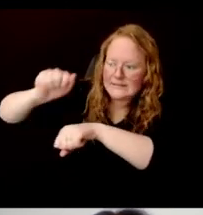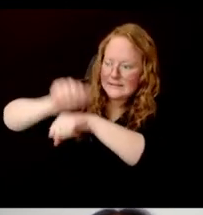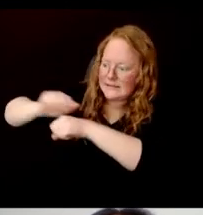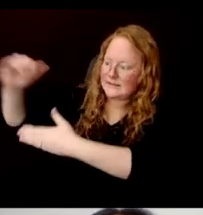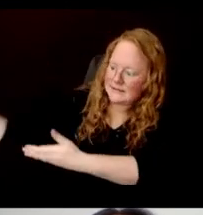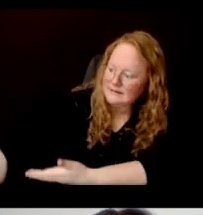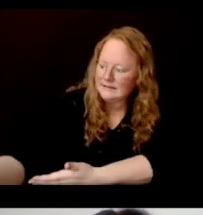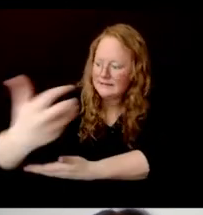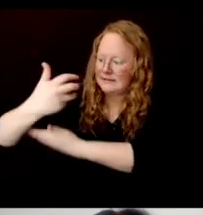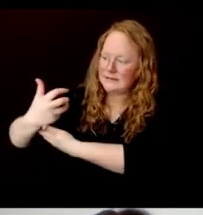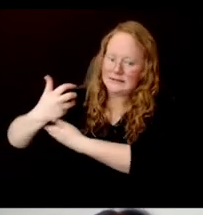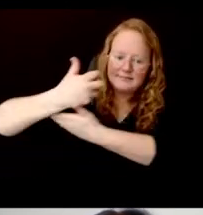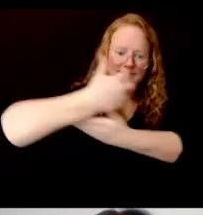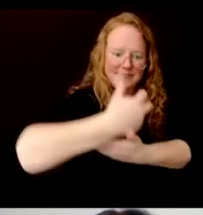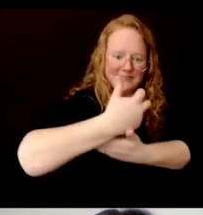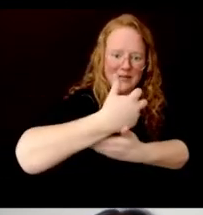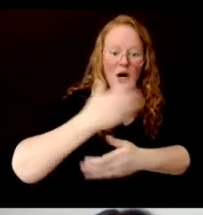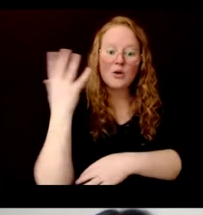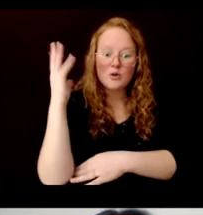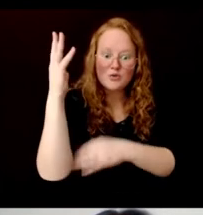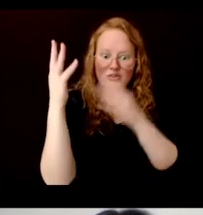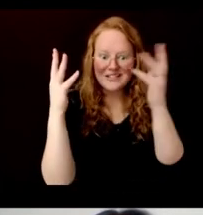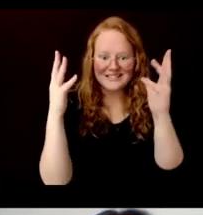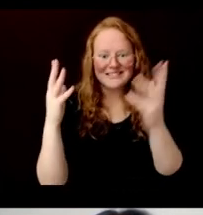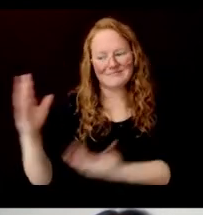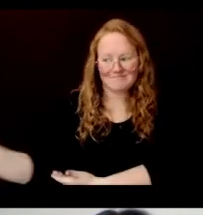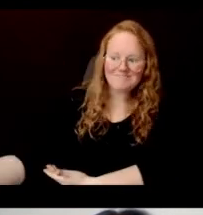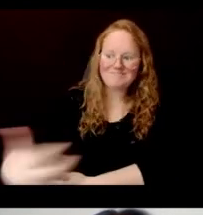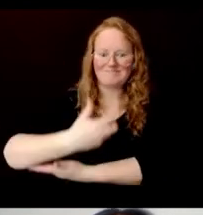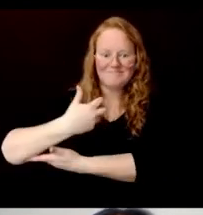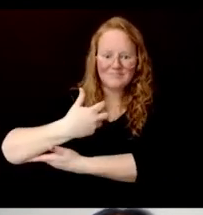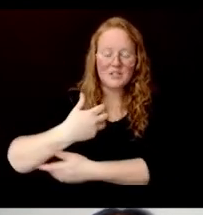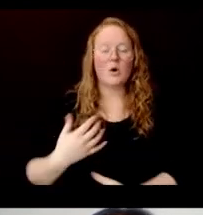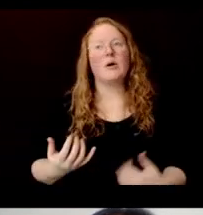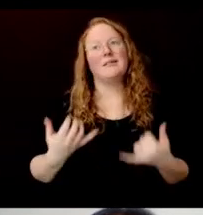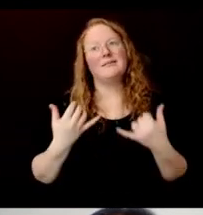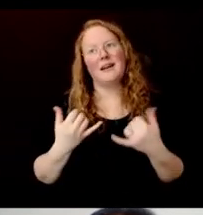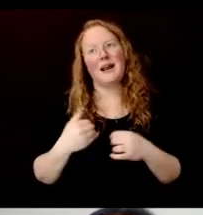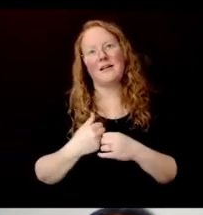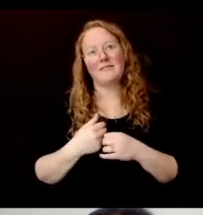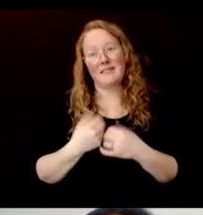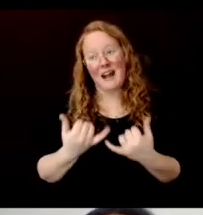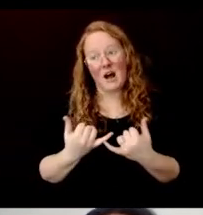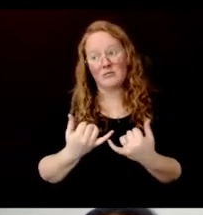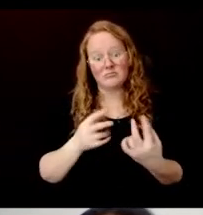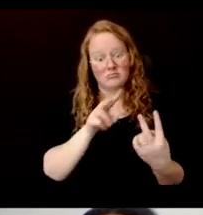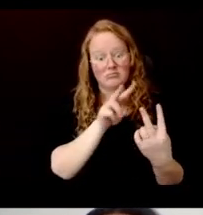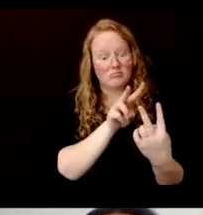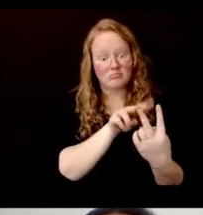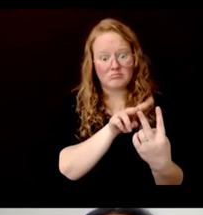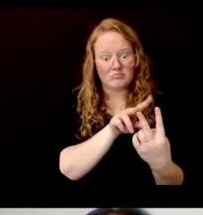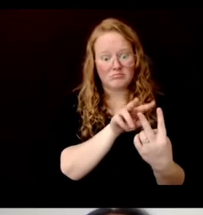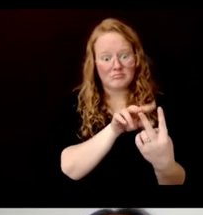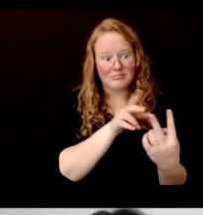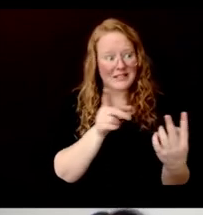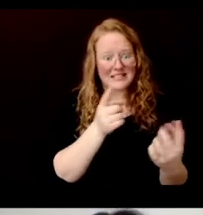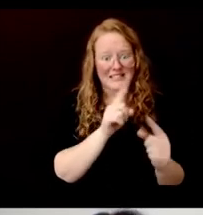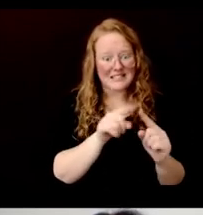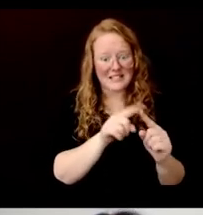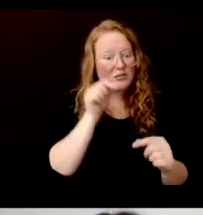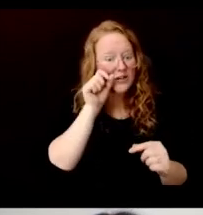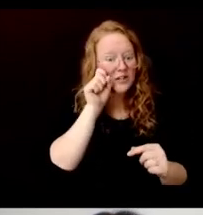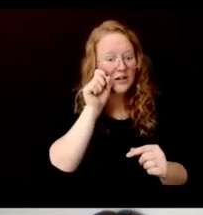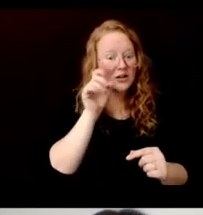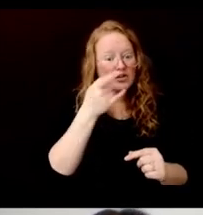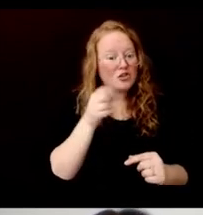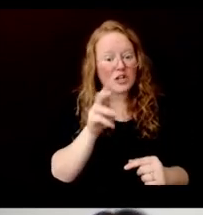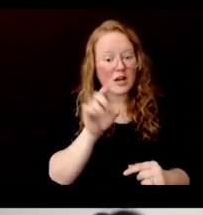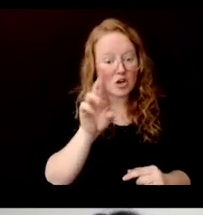At least today, there is a great amount of dual participation by different genders of Vietnam. I think that's extremely cool.